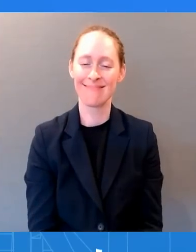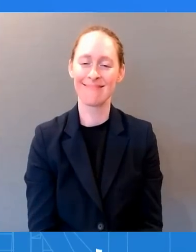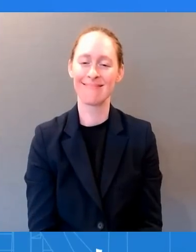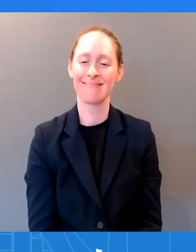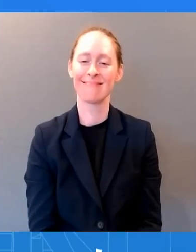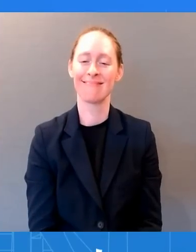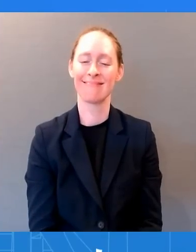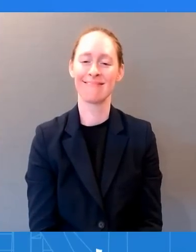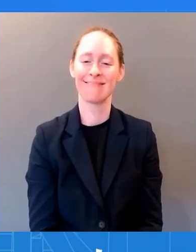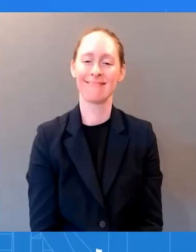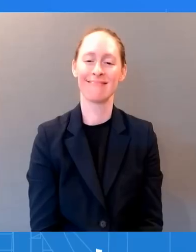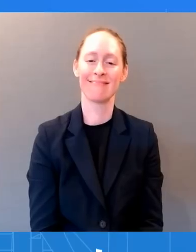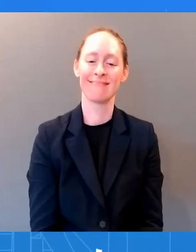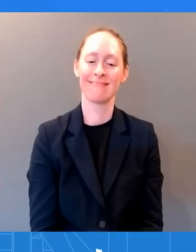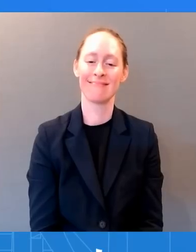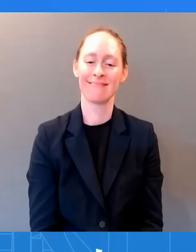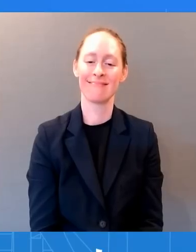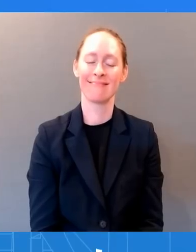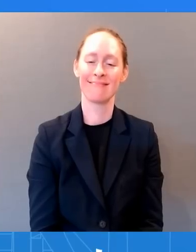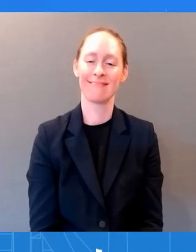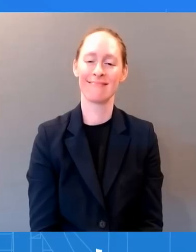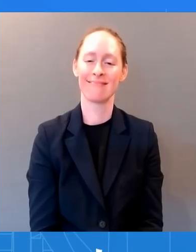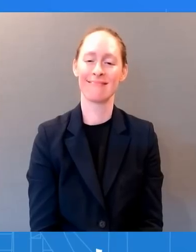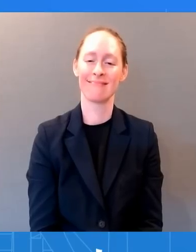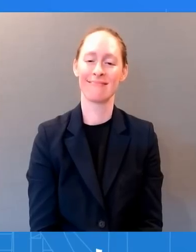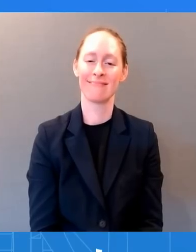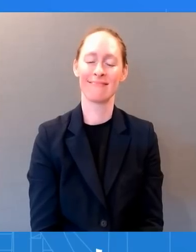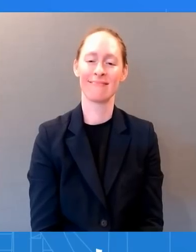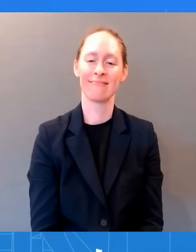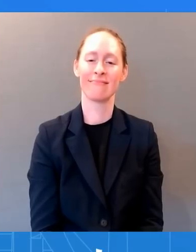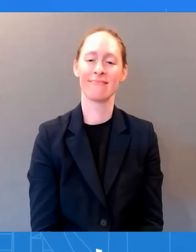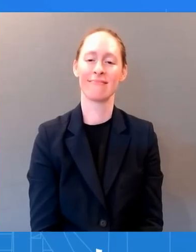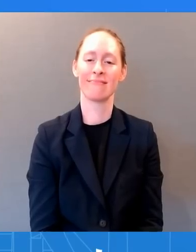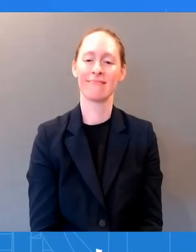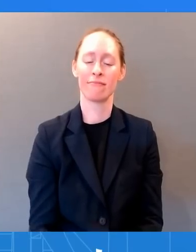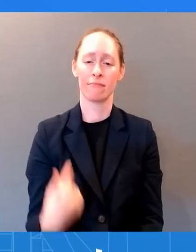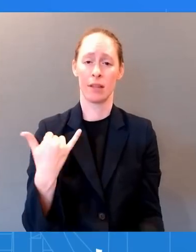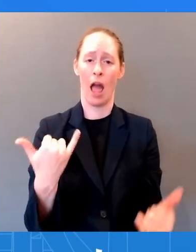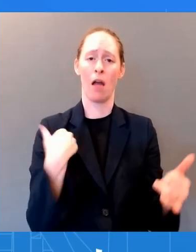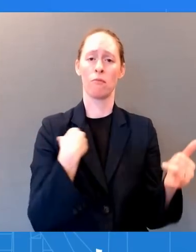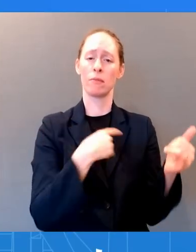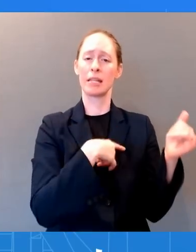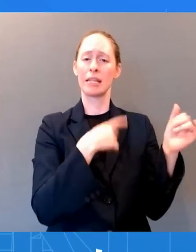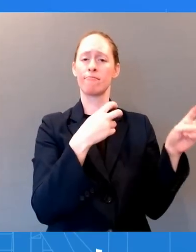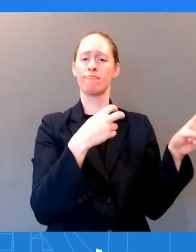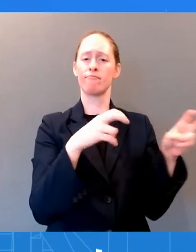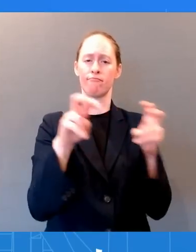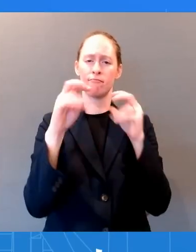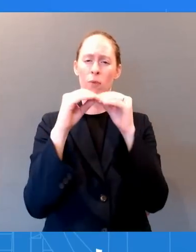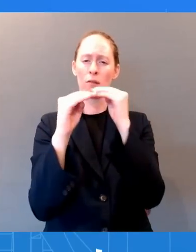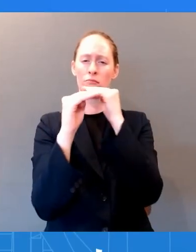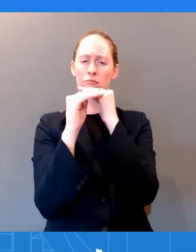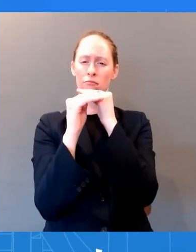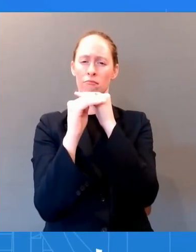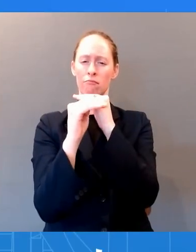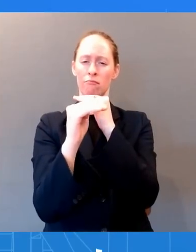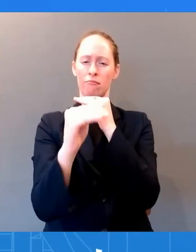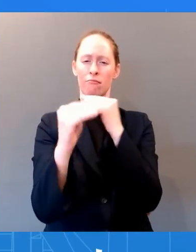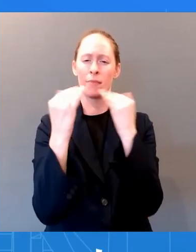as we're going into a transition -- right? again, from a historic -- from a historic economy to now a more stable and steady growth.